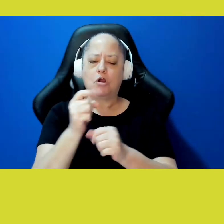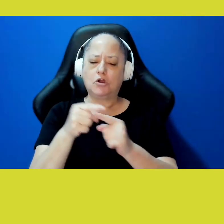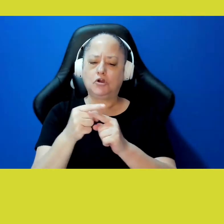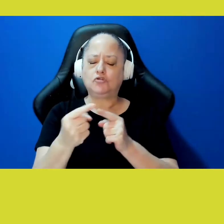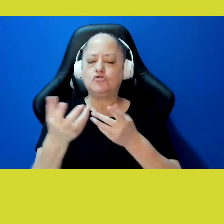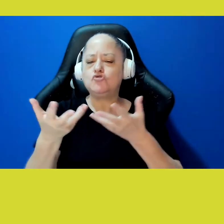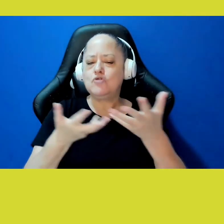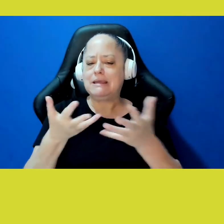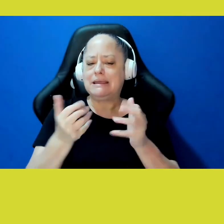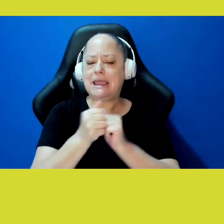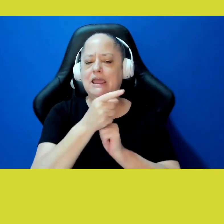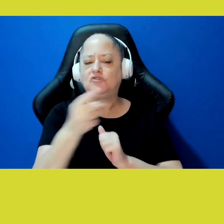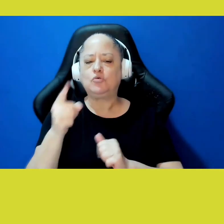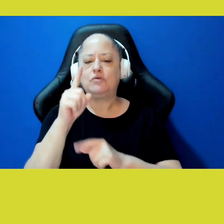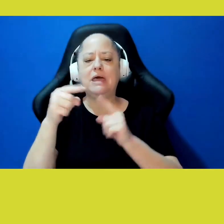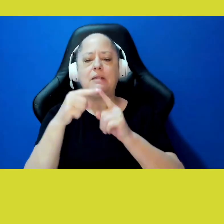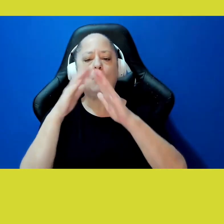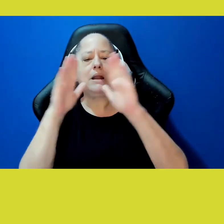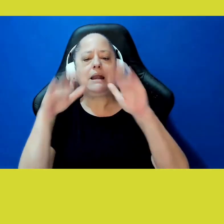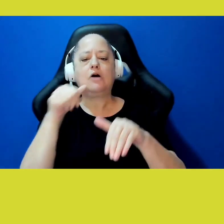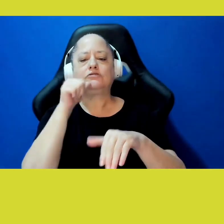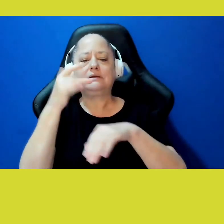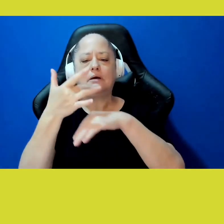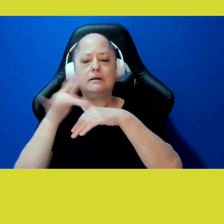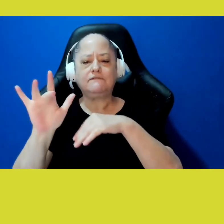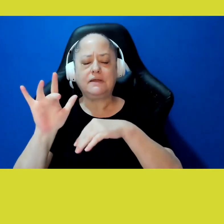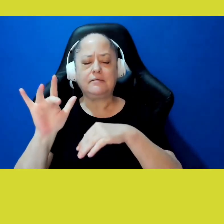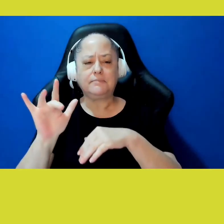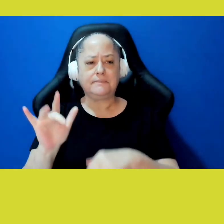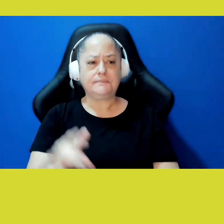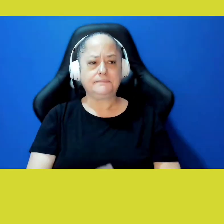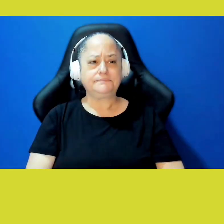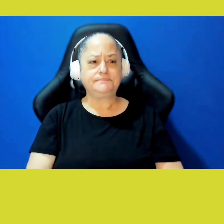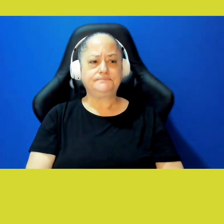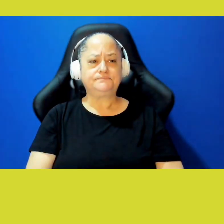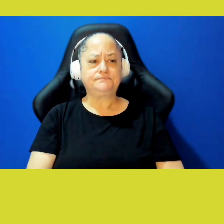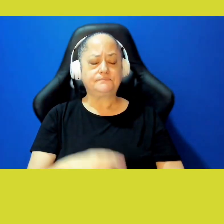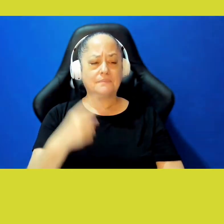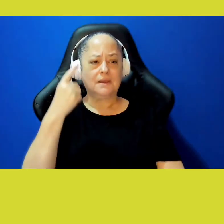isn't available but I think Sam and correct me